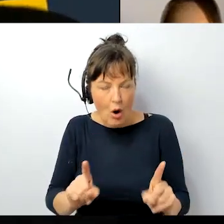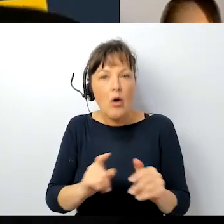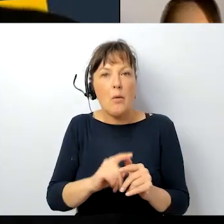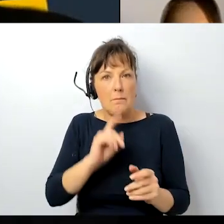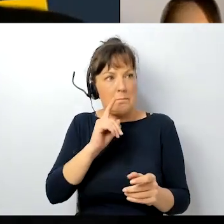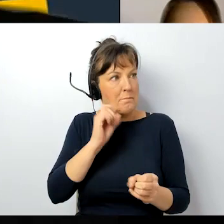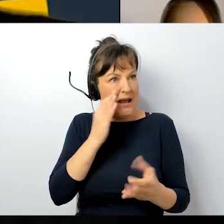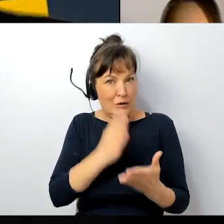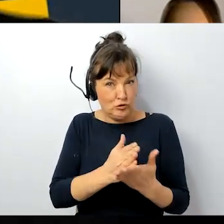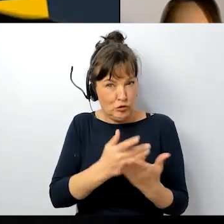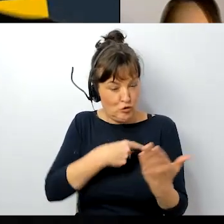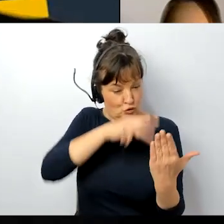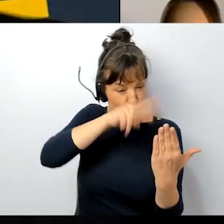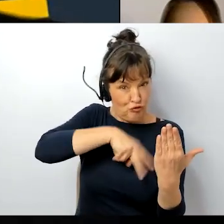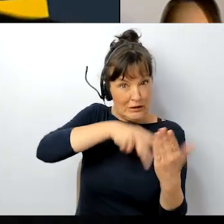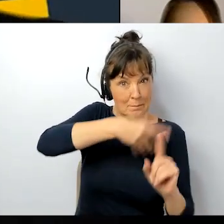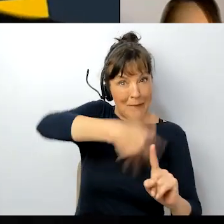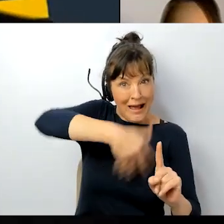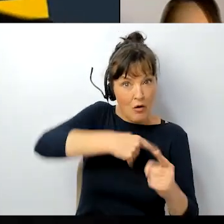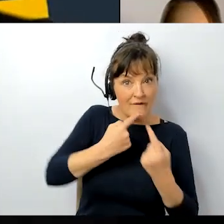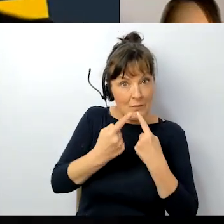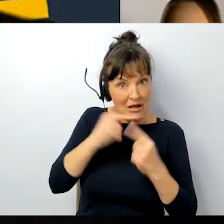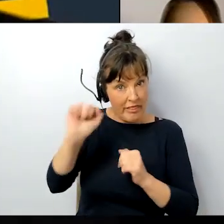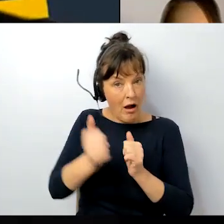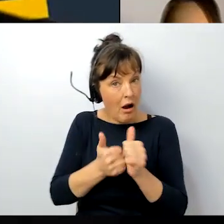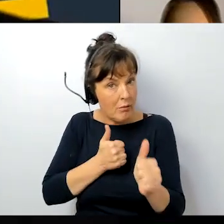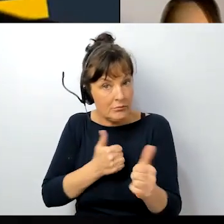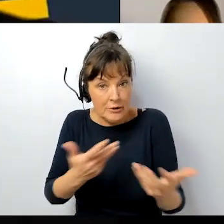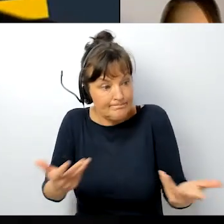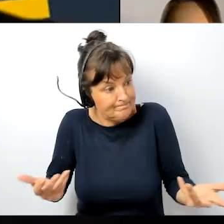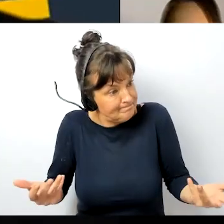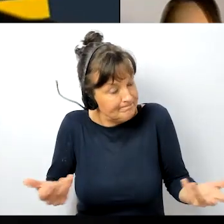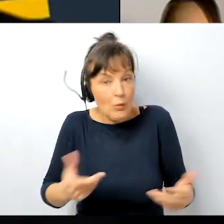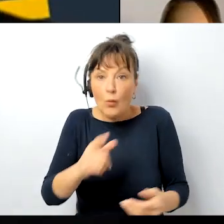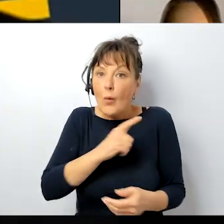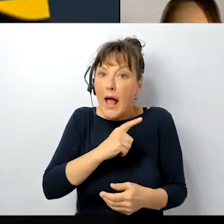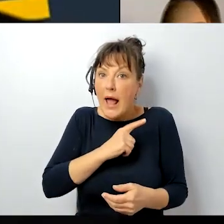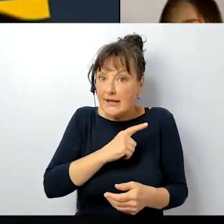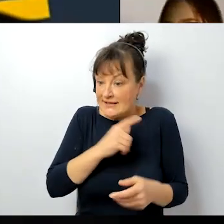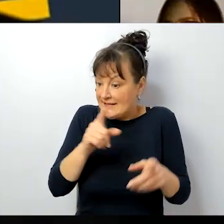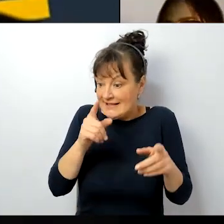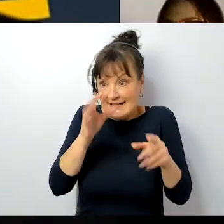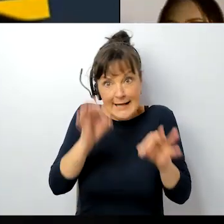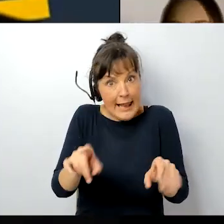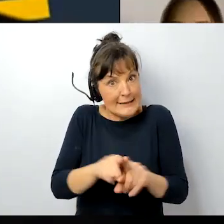and remind yourself where are you going, who's it with. Make sure that you are reading up about the